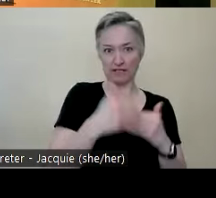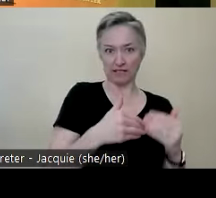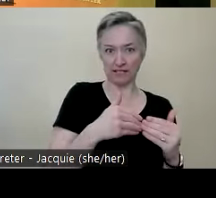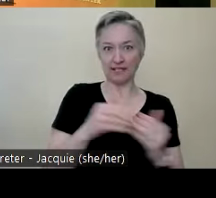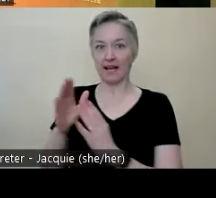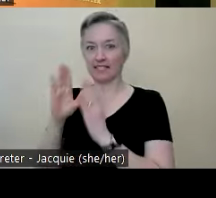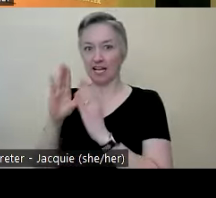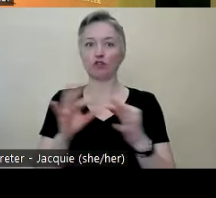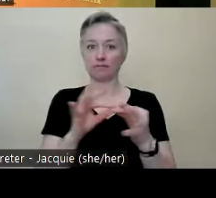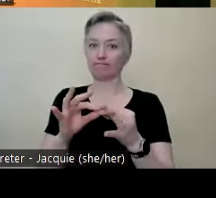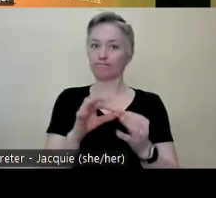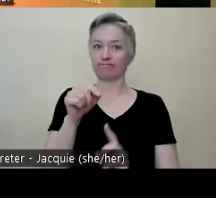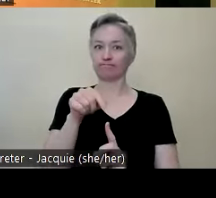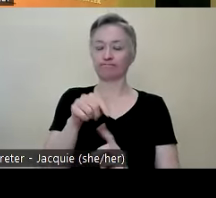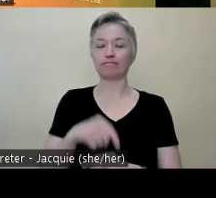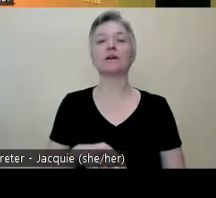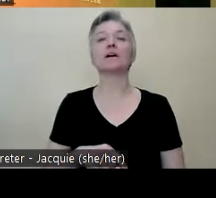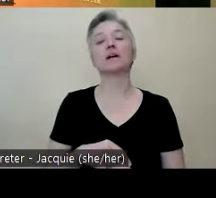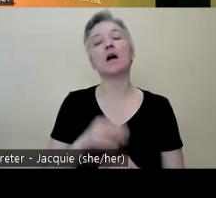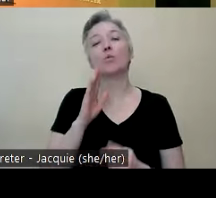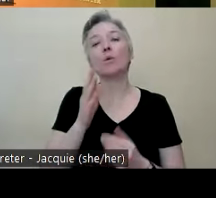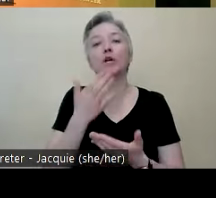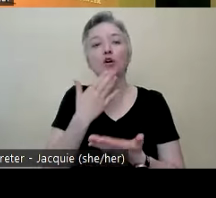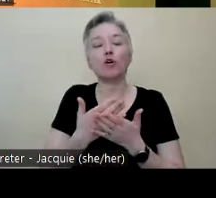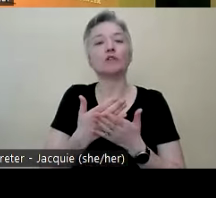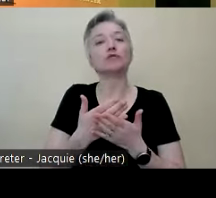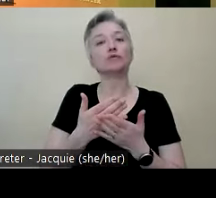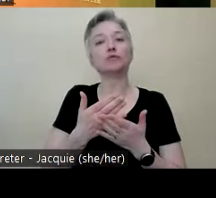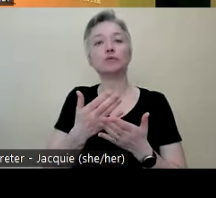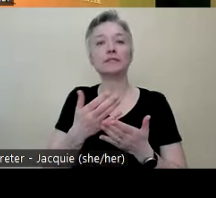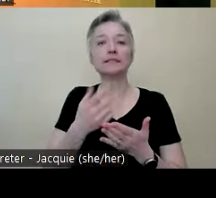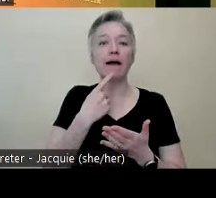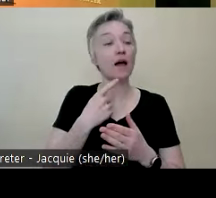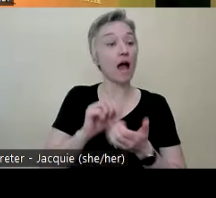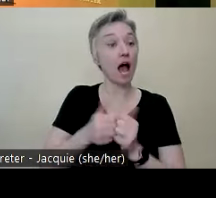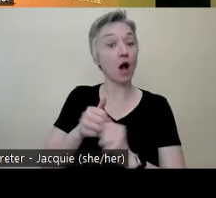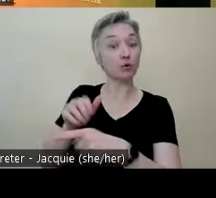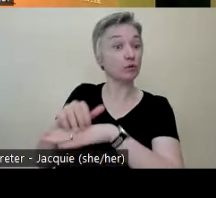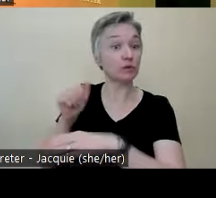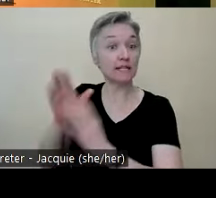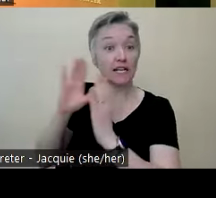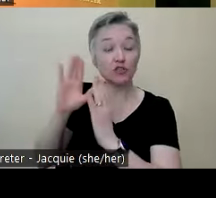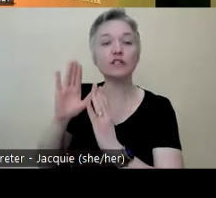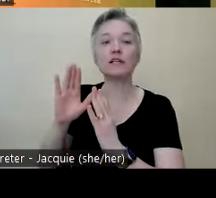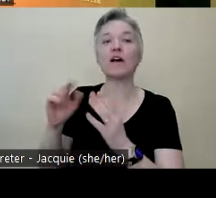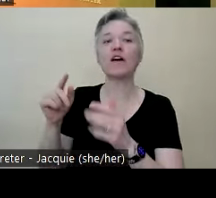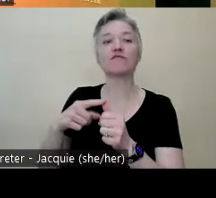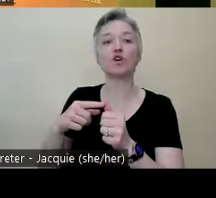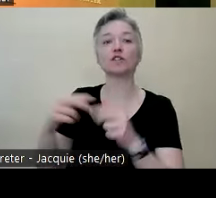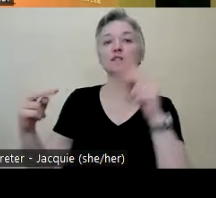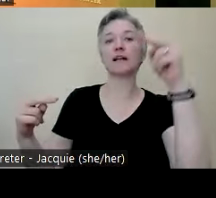be helpful to direct people to get someone's attention by getting at eye level with them and